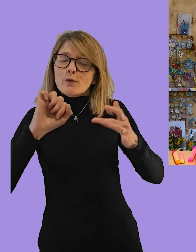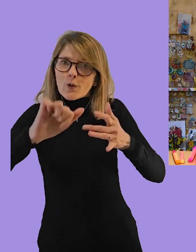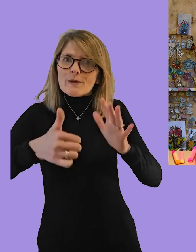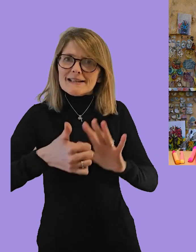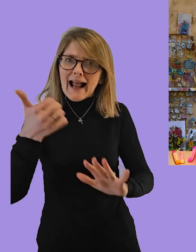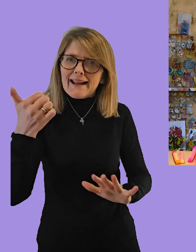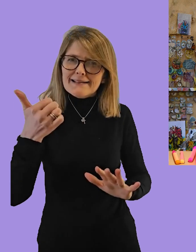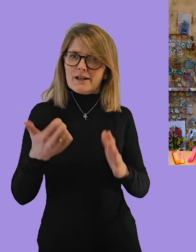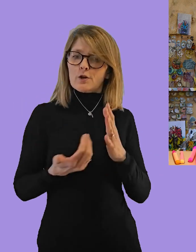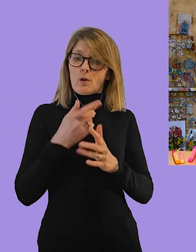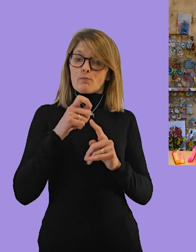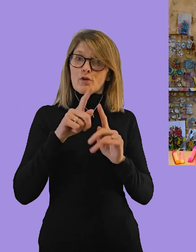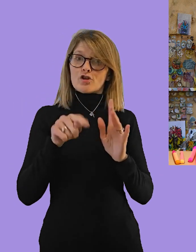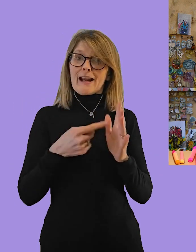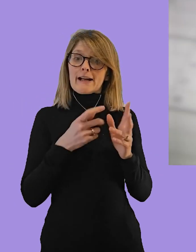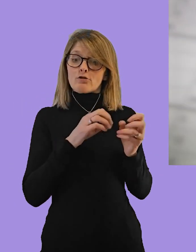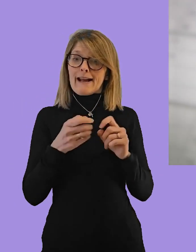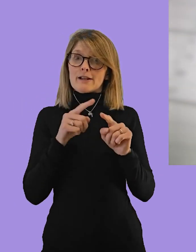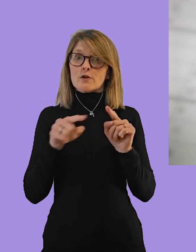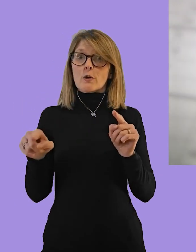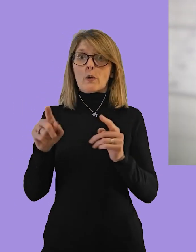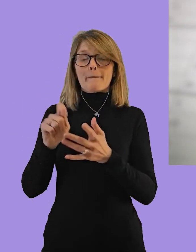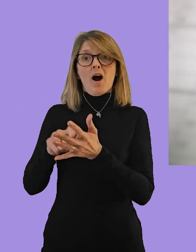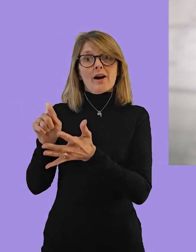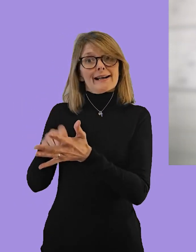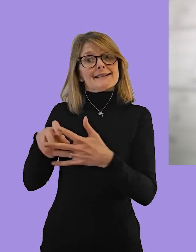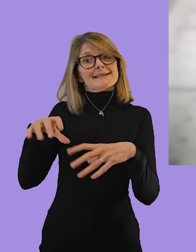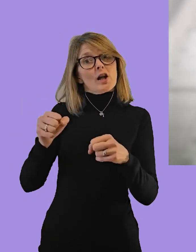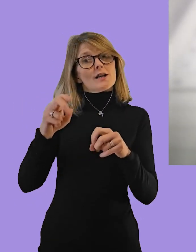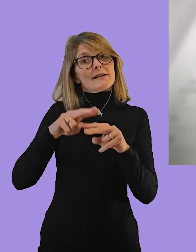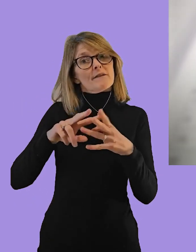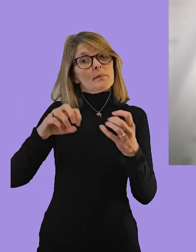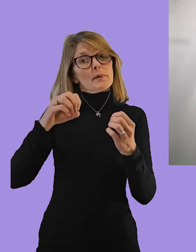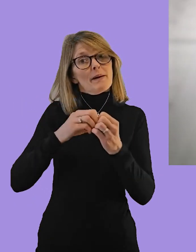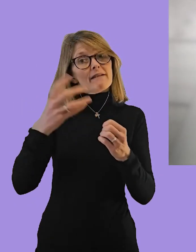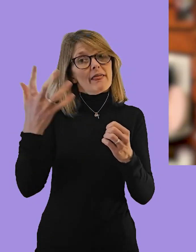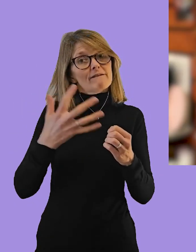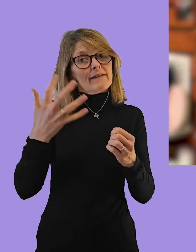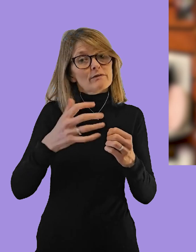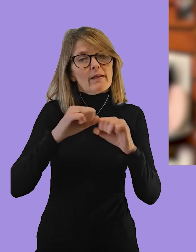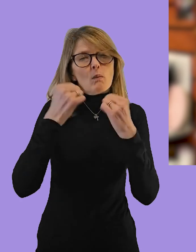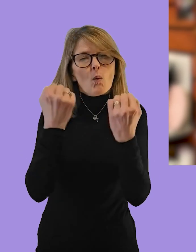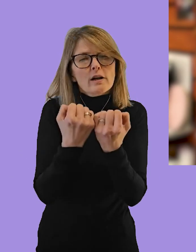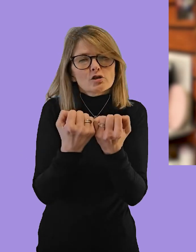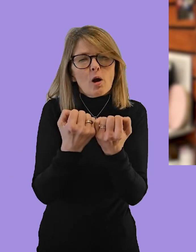Our new project, Creator Market, starts on February 15th with a workshop on drawing and painting,